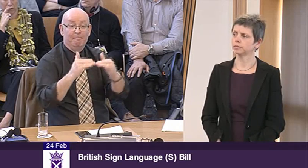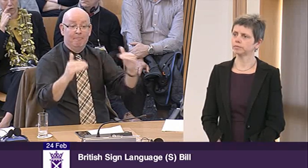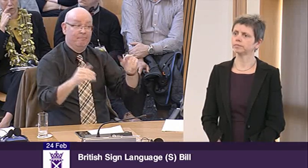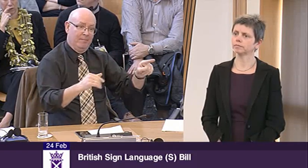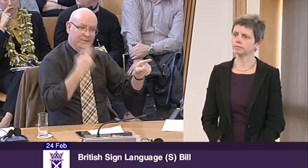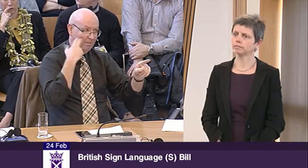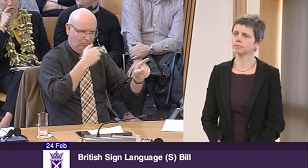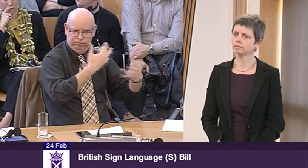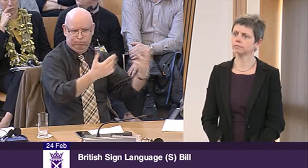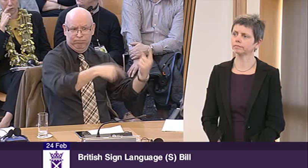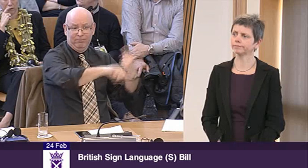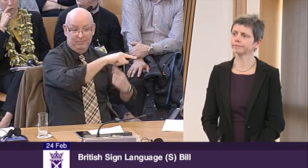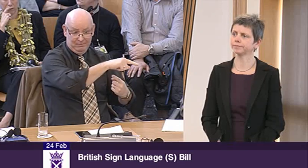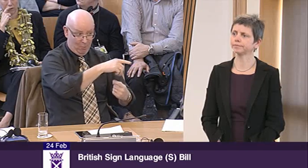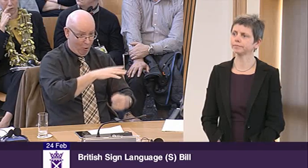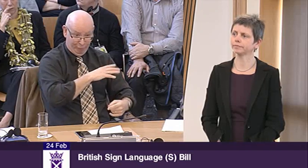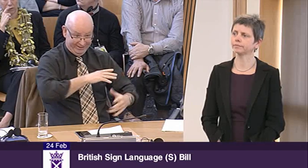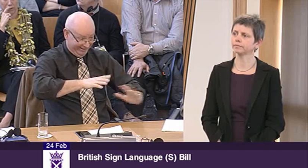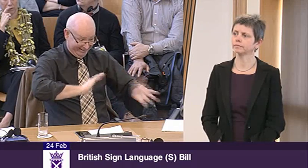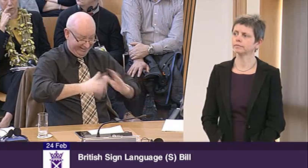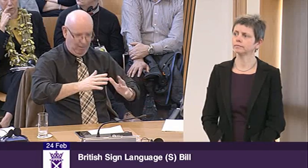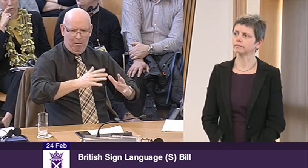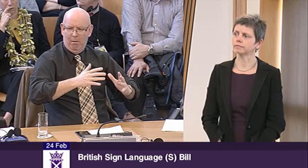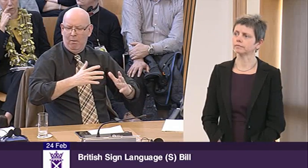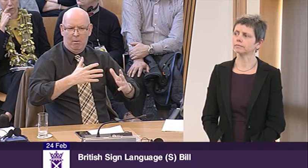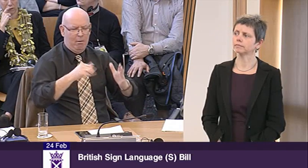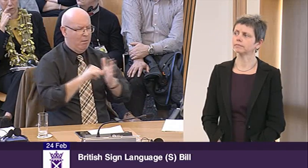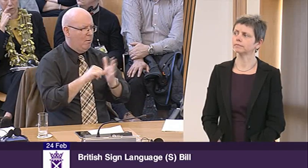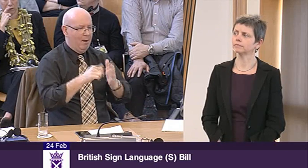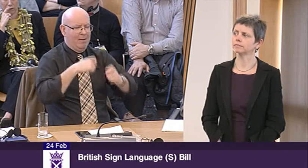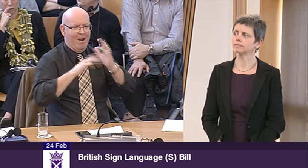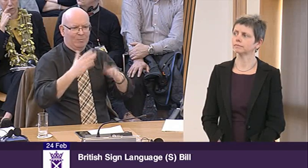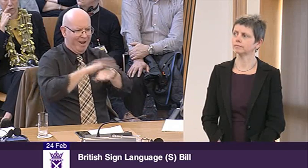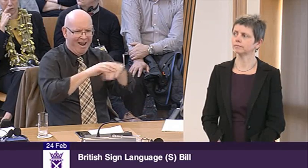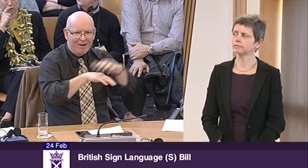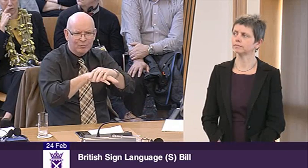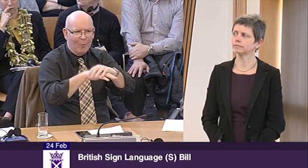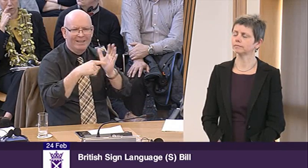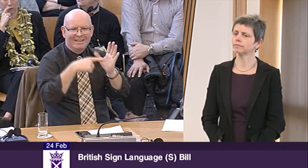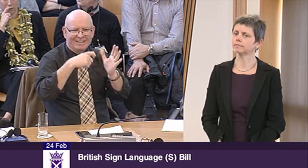That is a substantial number. They already use sign language and then encounter difficulties